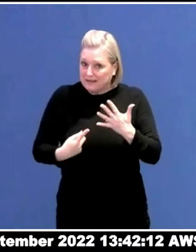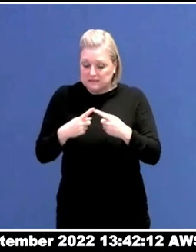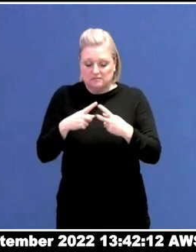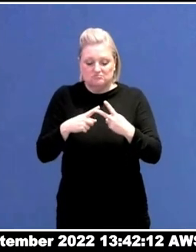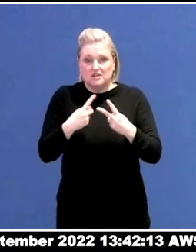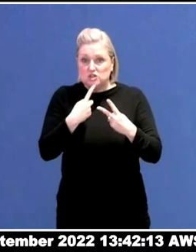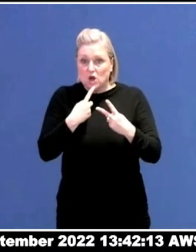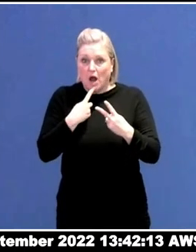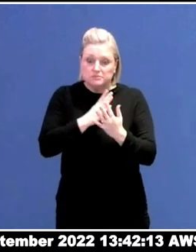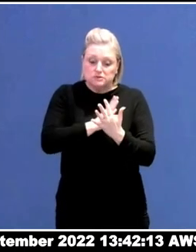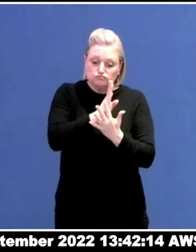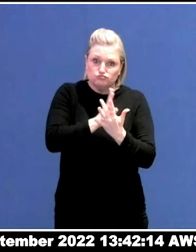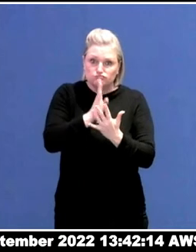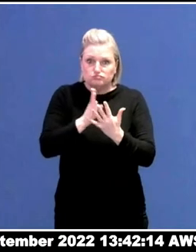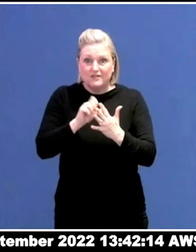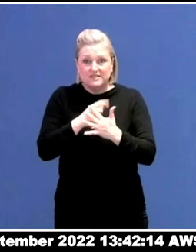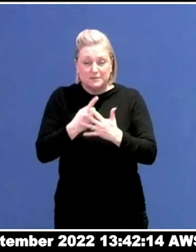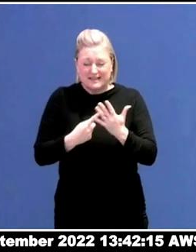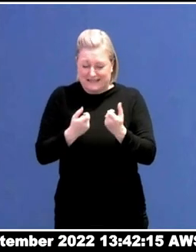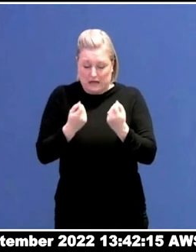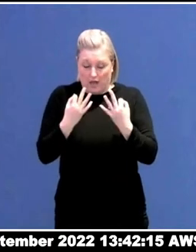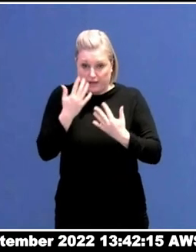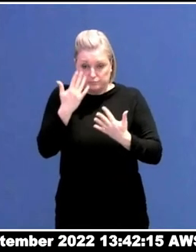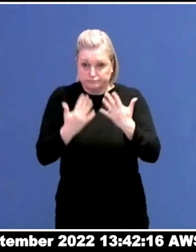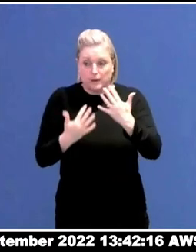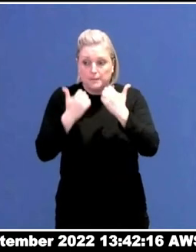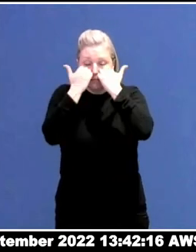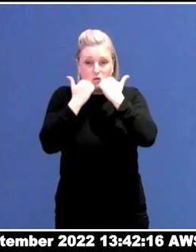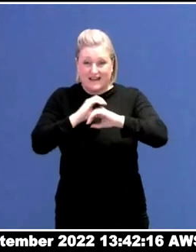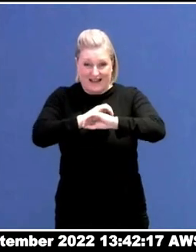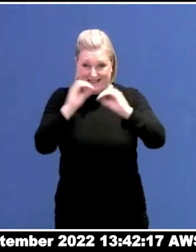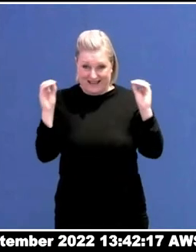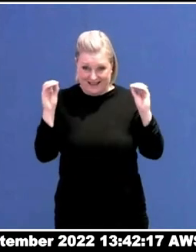So to be able to support them and have a sense of their support needs is a far cry.